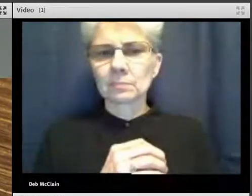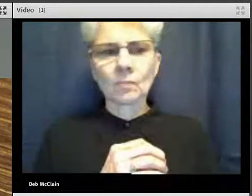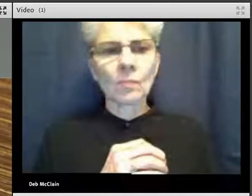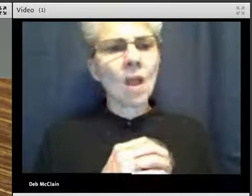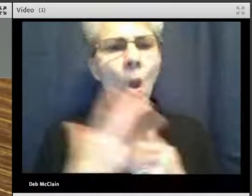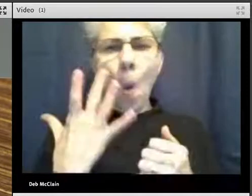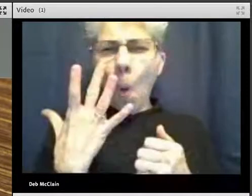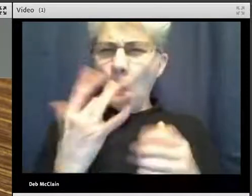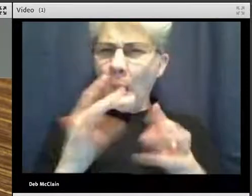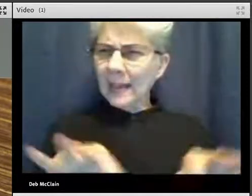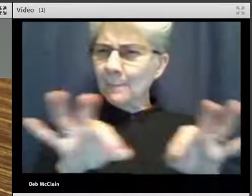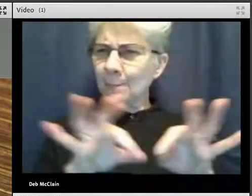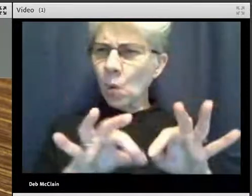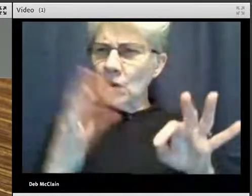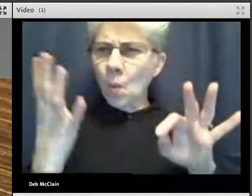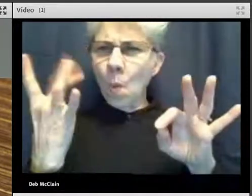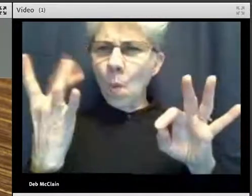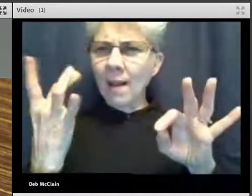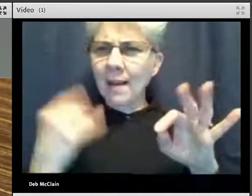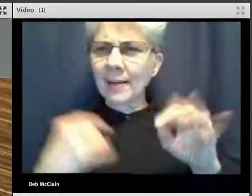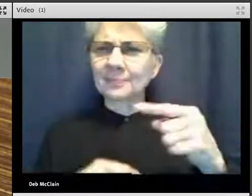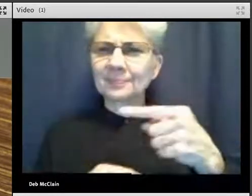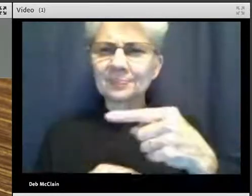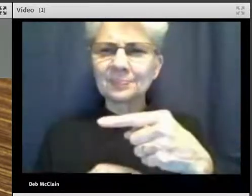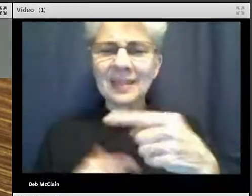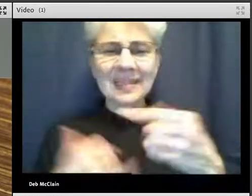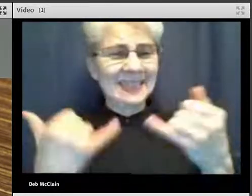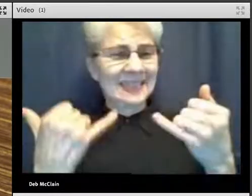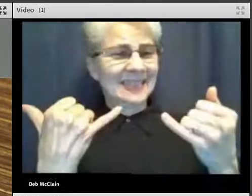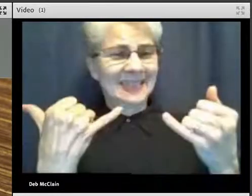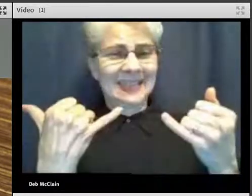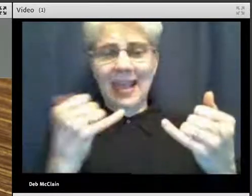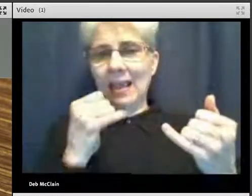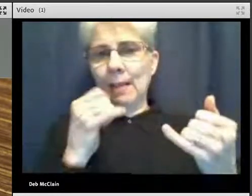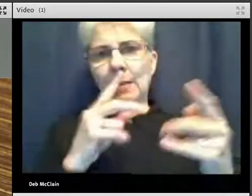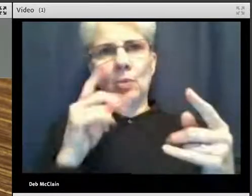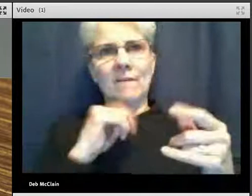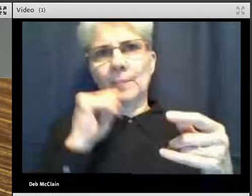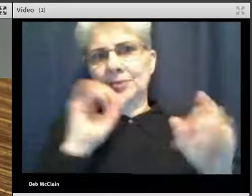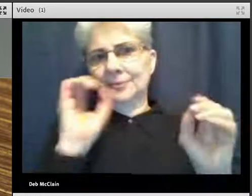So why does this matter? Because in this day and age, People have no patience, right?